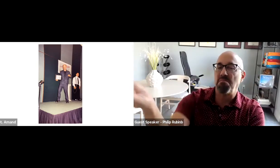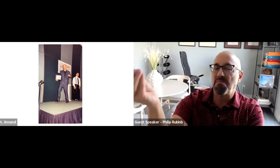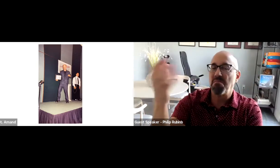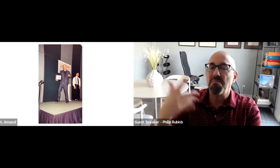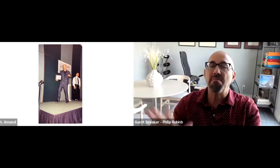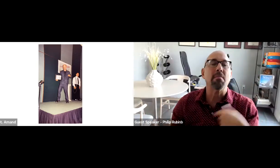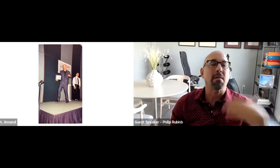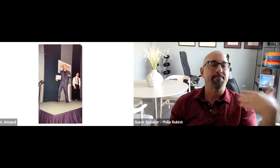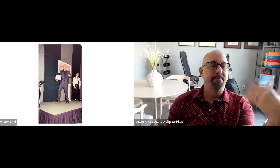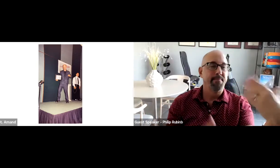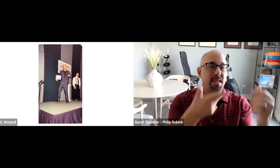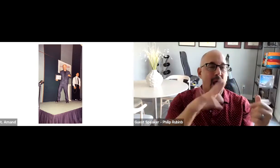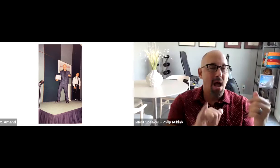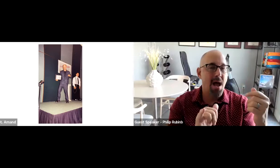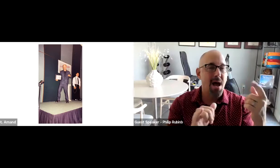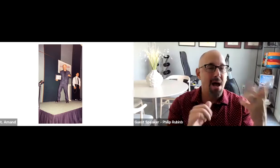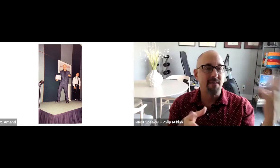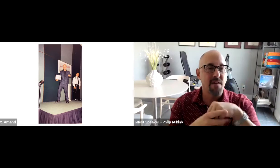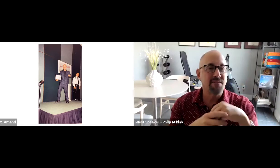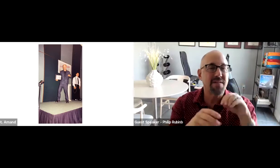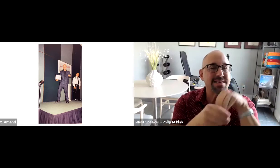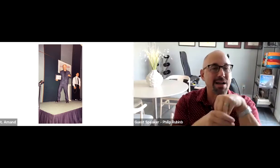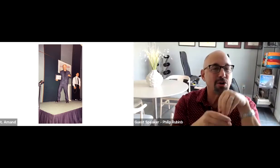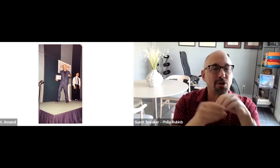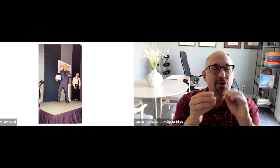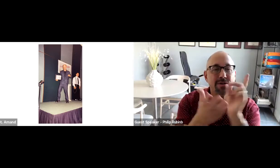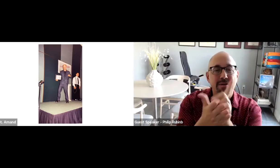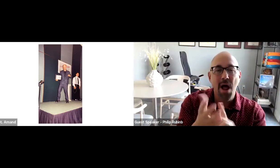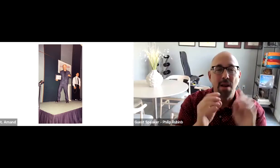and have 90% of a project constructed, and then I would